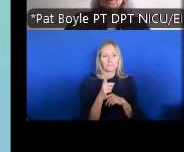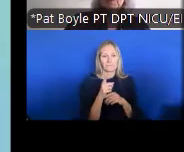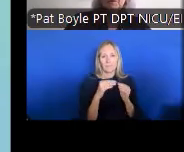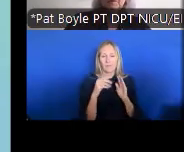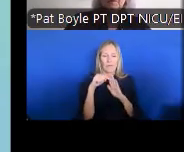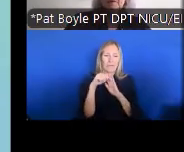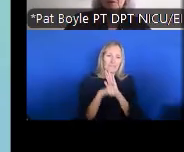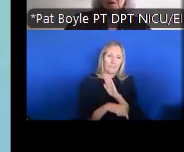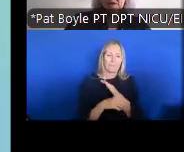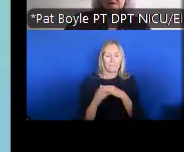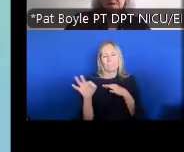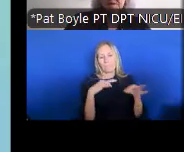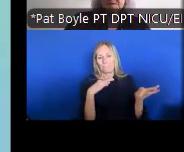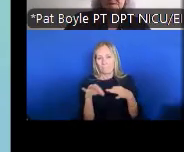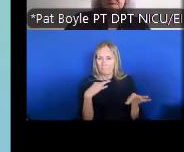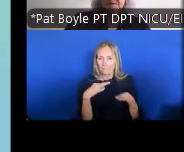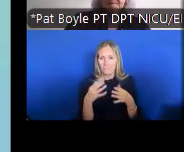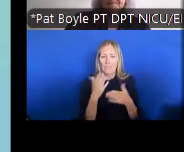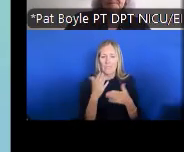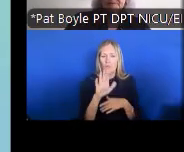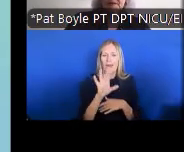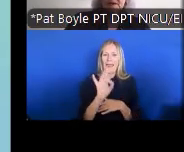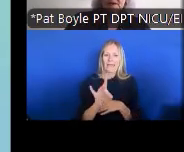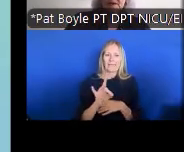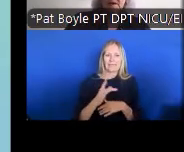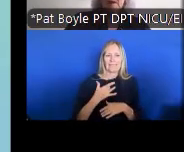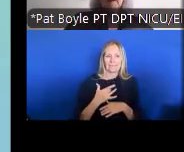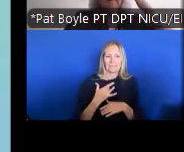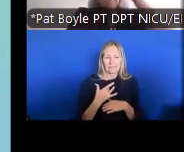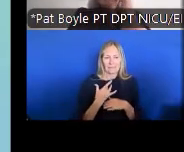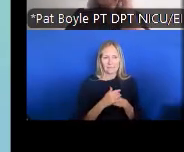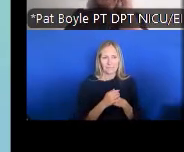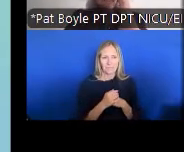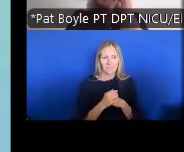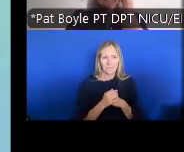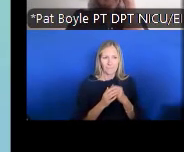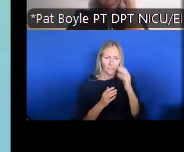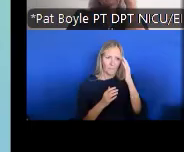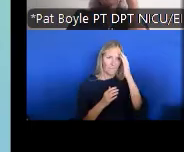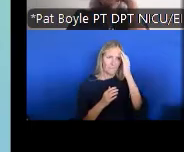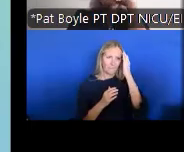descriptive of what your eight senses are, and then Murray